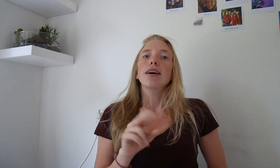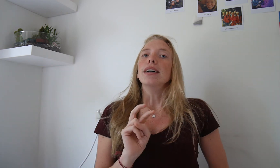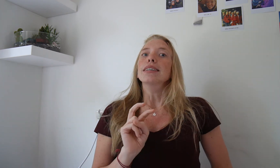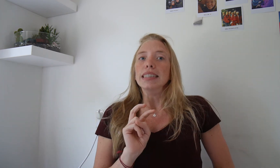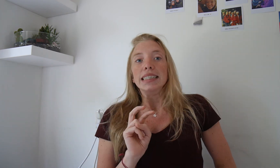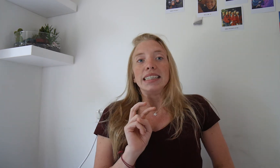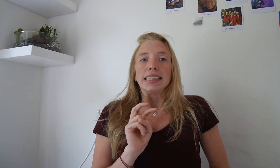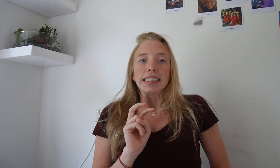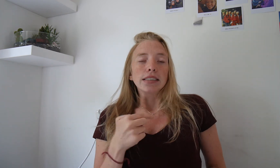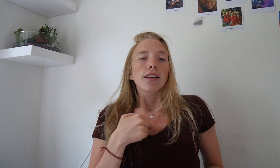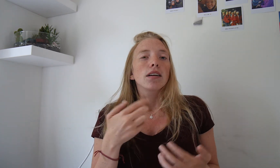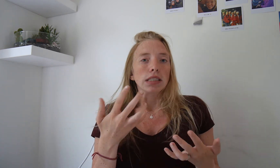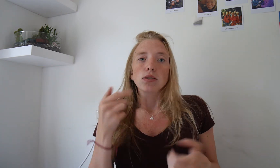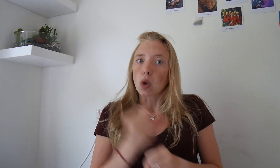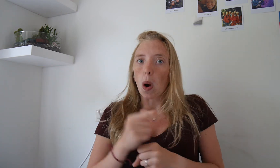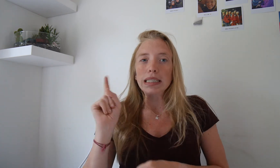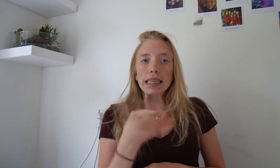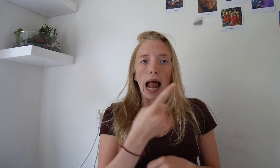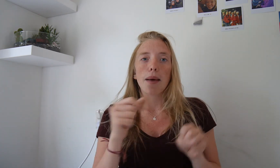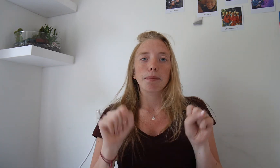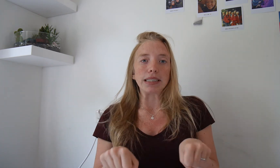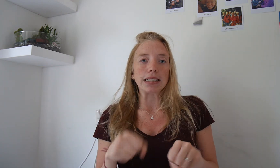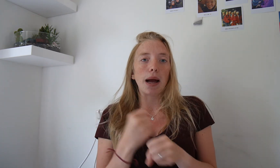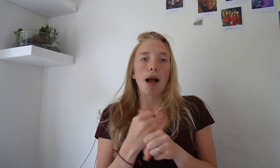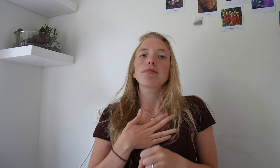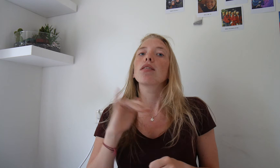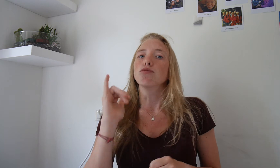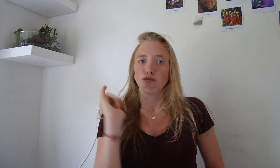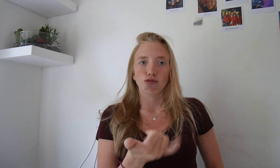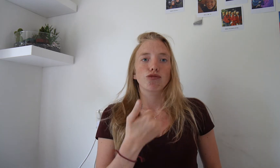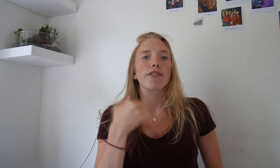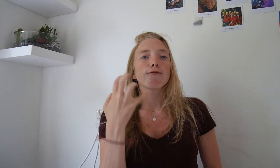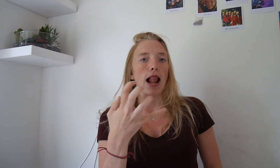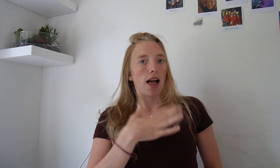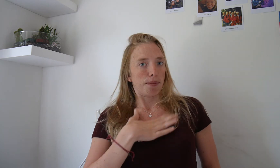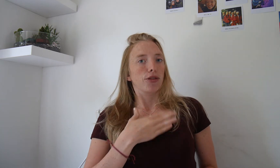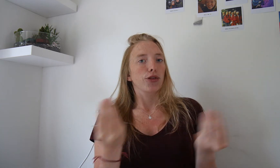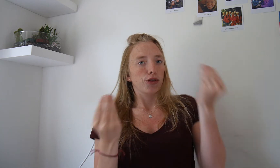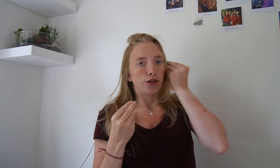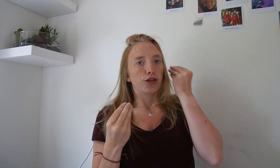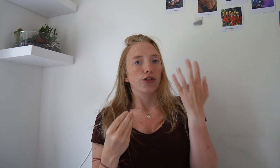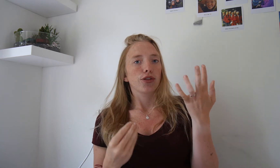So I doubted, but I very quickly decided taht I wanted to go for it.